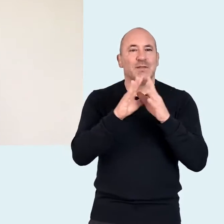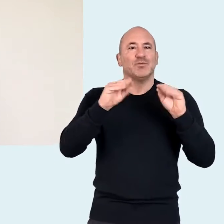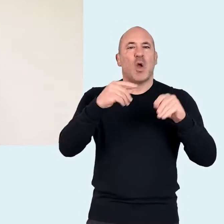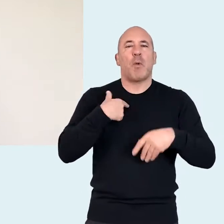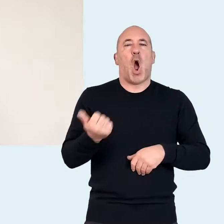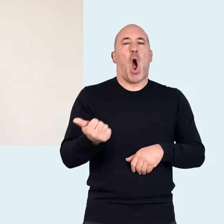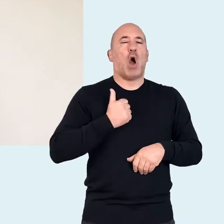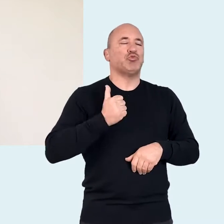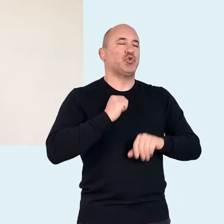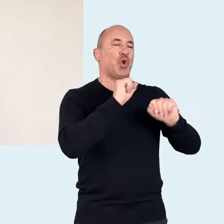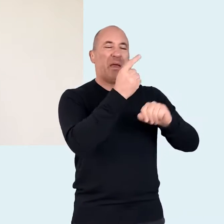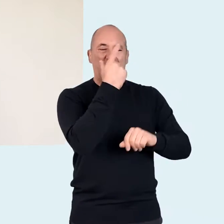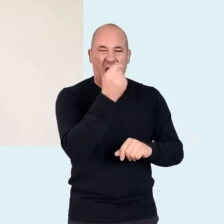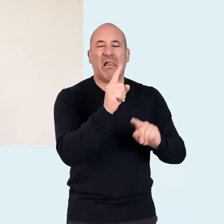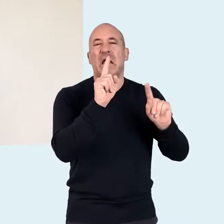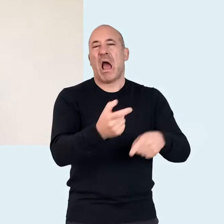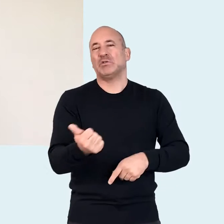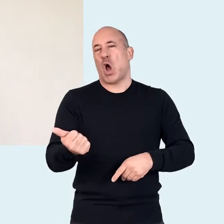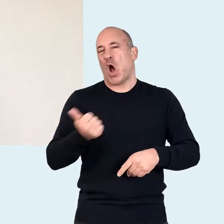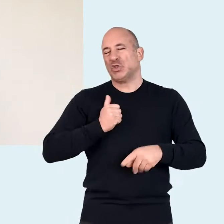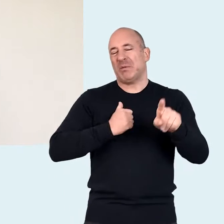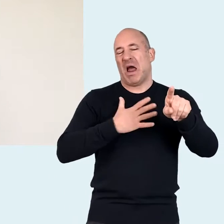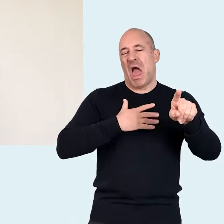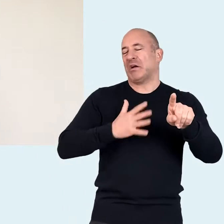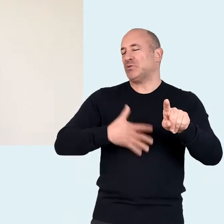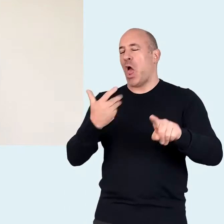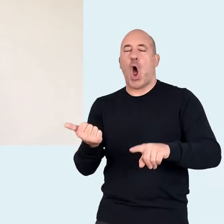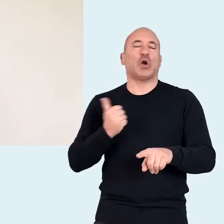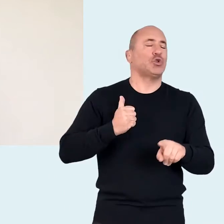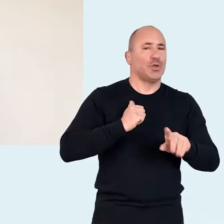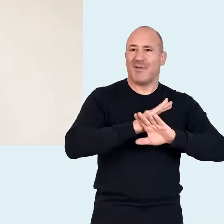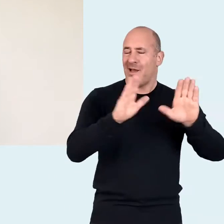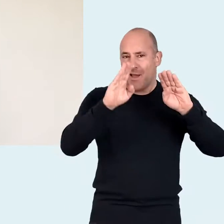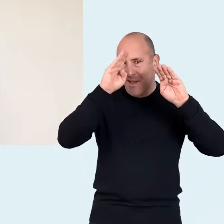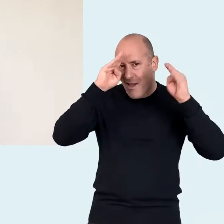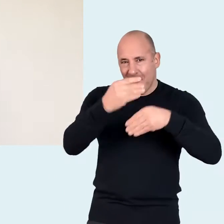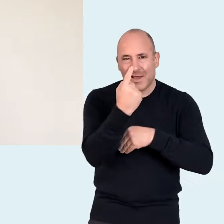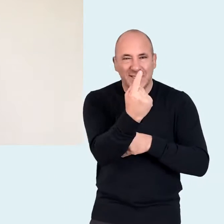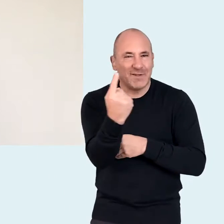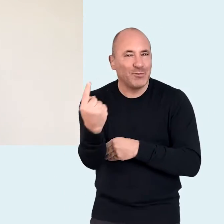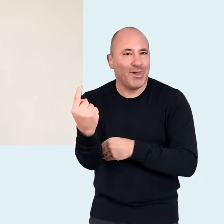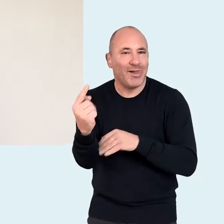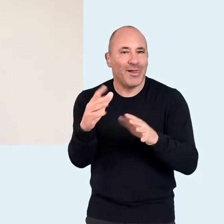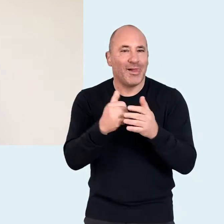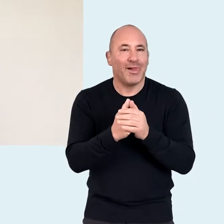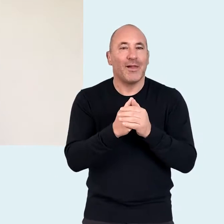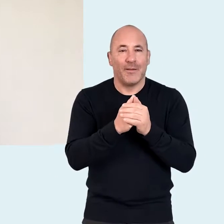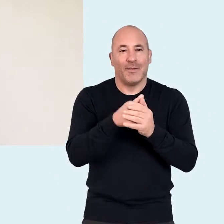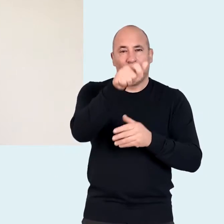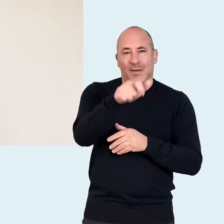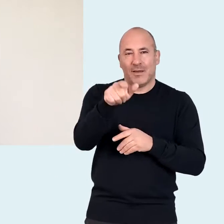individual's ability, goals and personal likes and dislikes. This understanding of dancer's